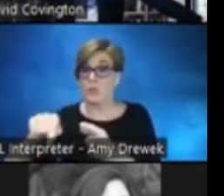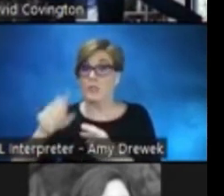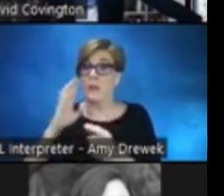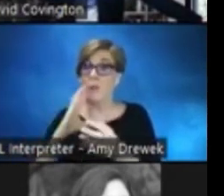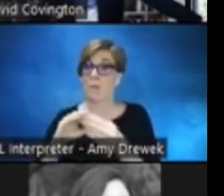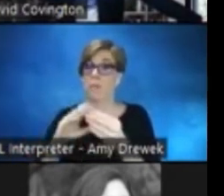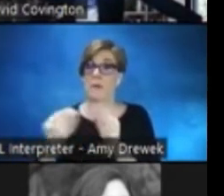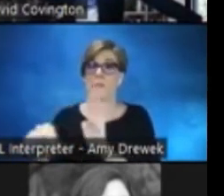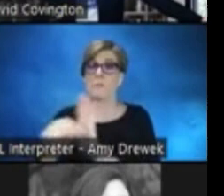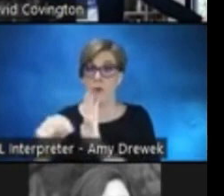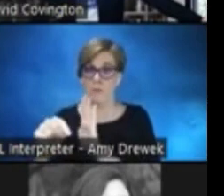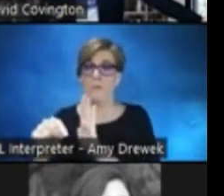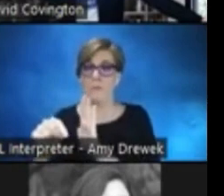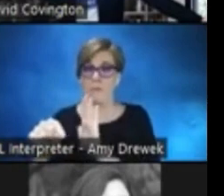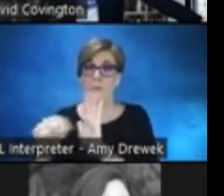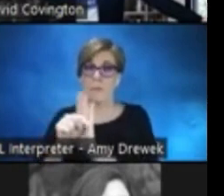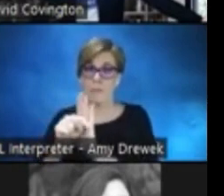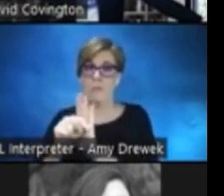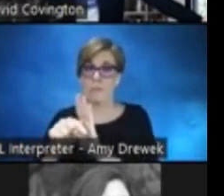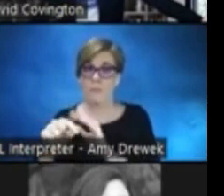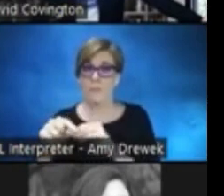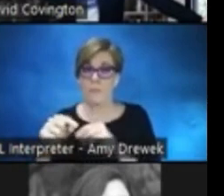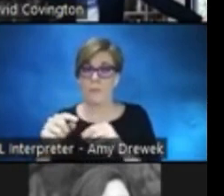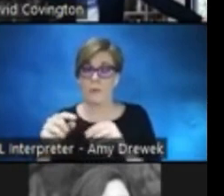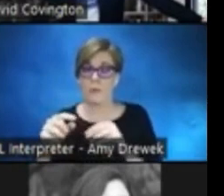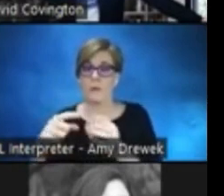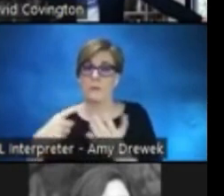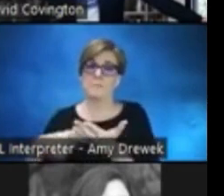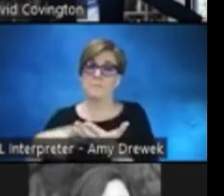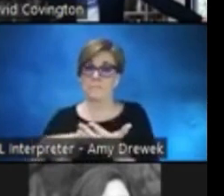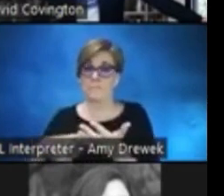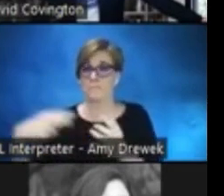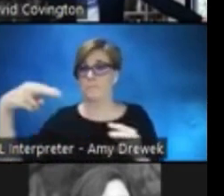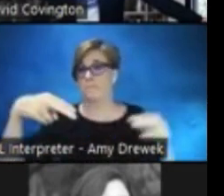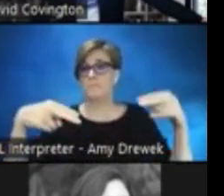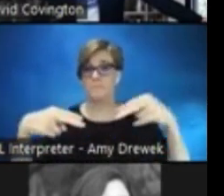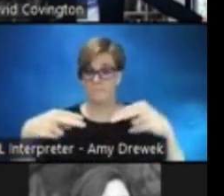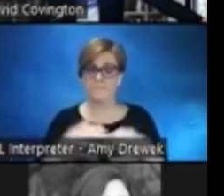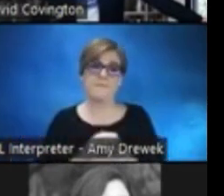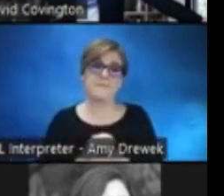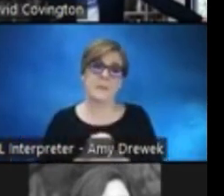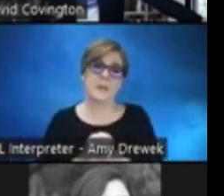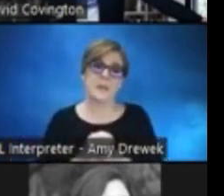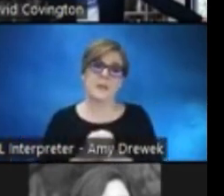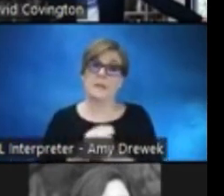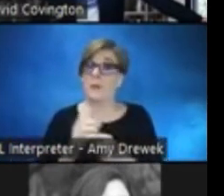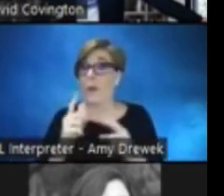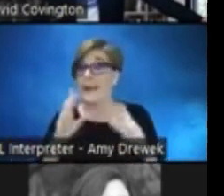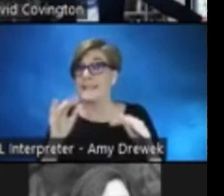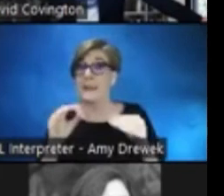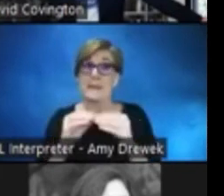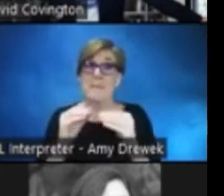ON THAT AI IS THE FUTURE OF CRISIS CARE. SO EXPECT MORE ON THAT COMING UP.